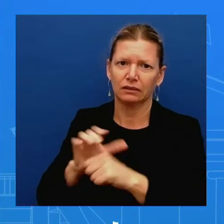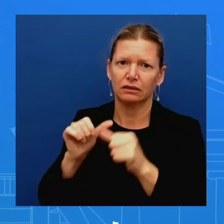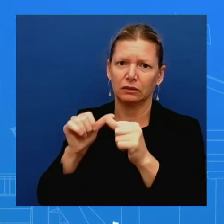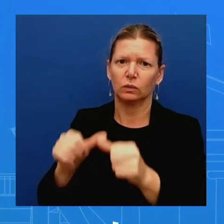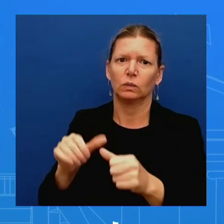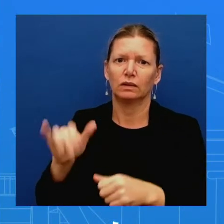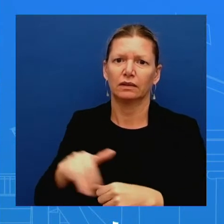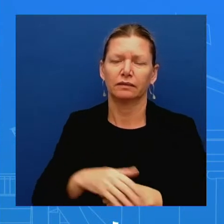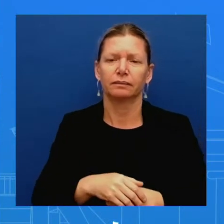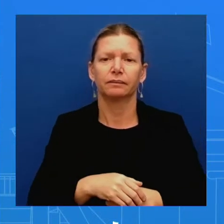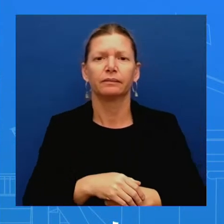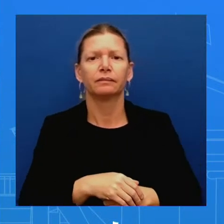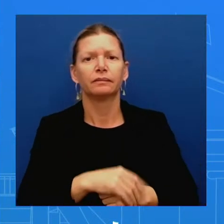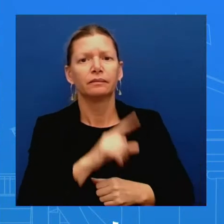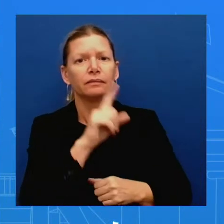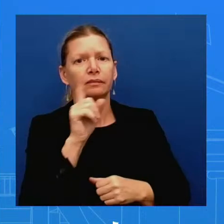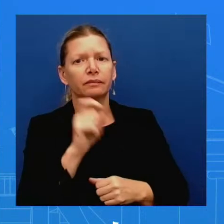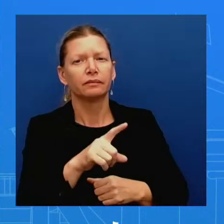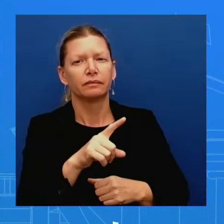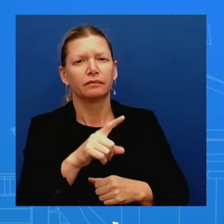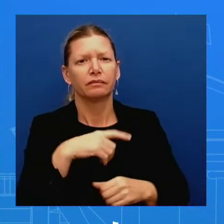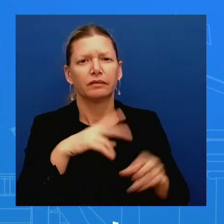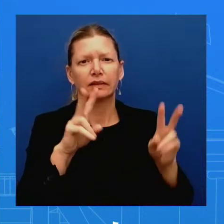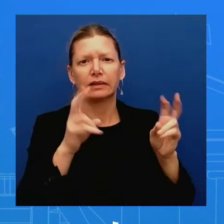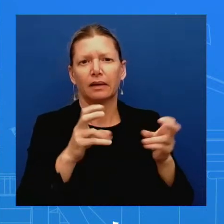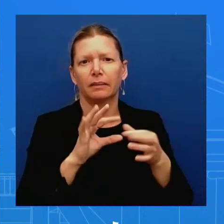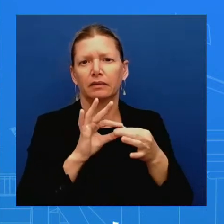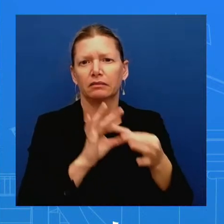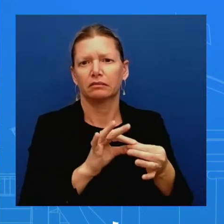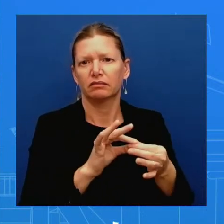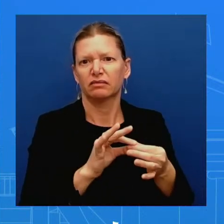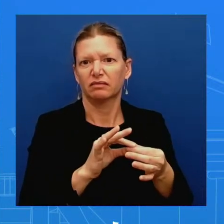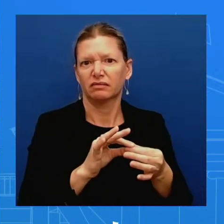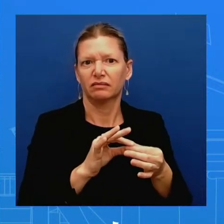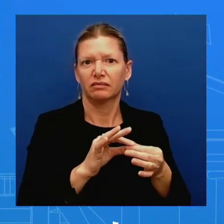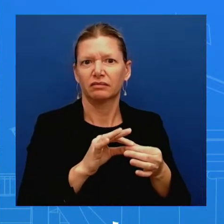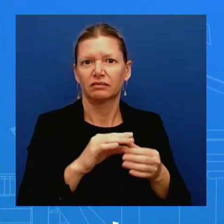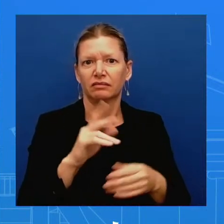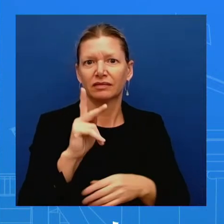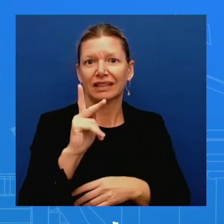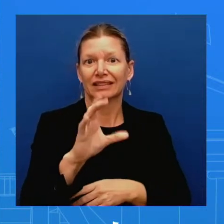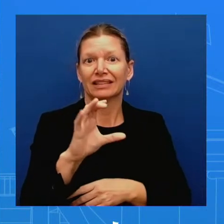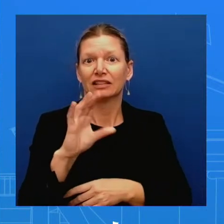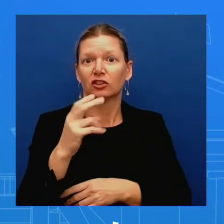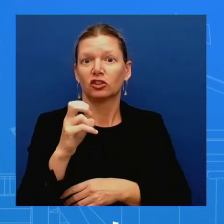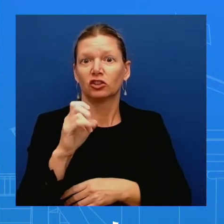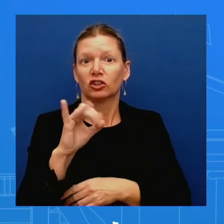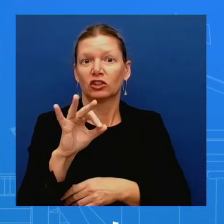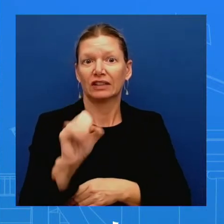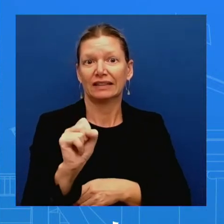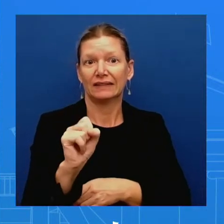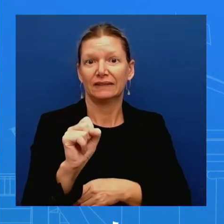The Kansas City Chiefs' kicker, Harrison Butker, is facing criticism for his recent commencement address, where he told female graduates